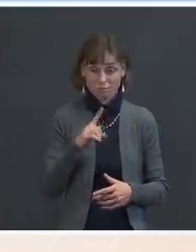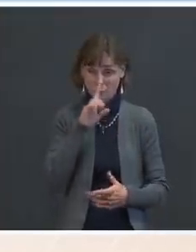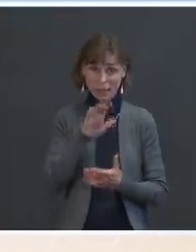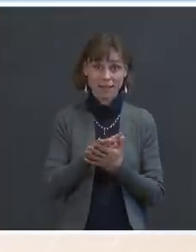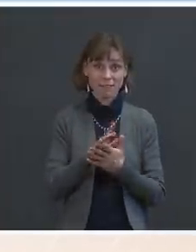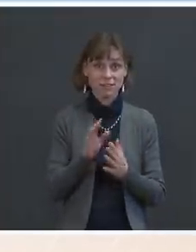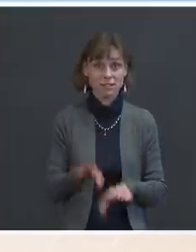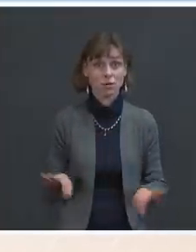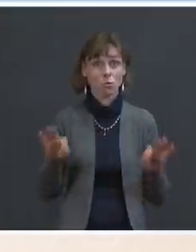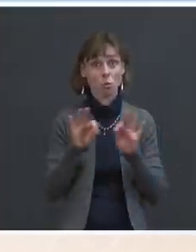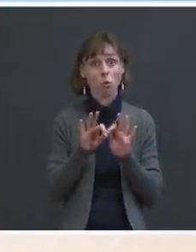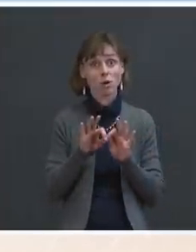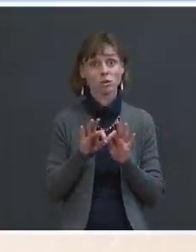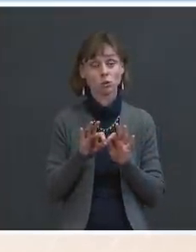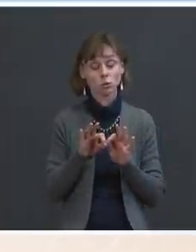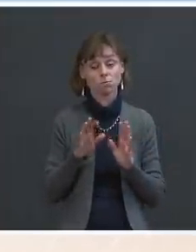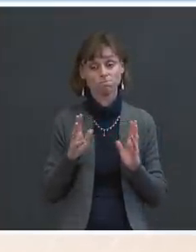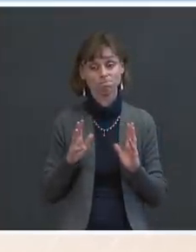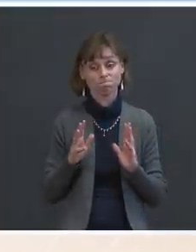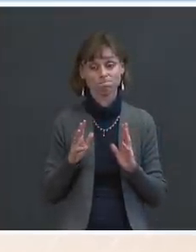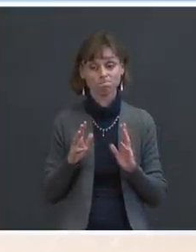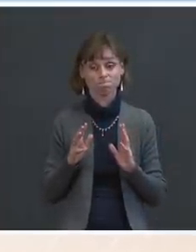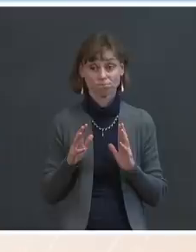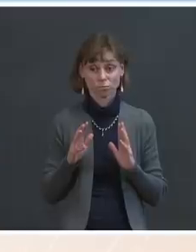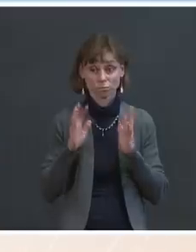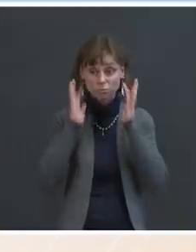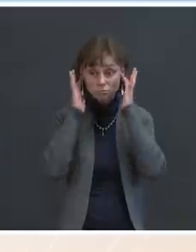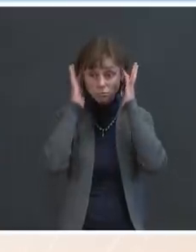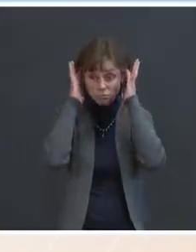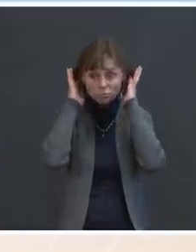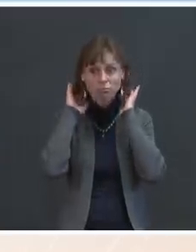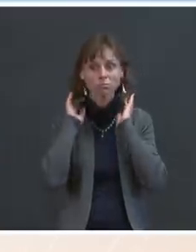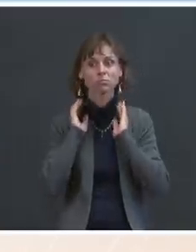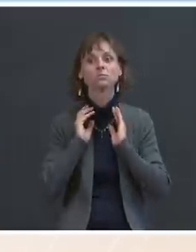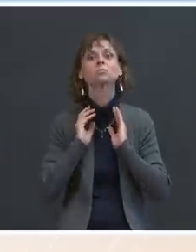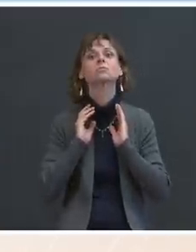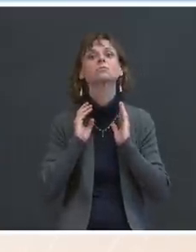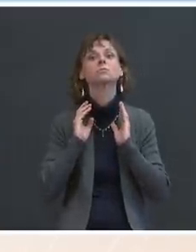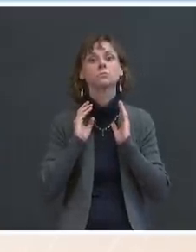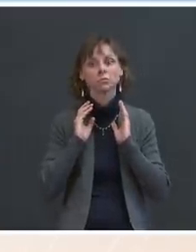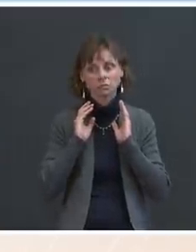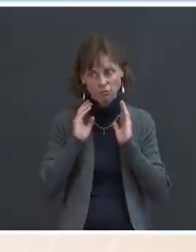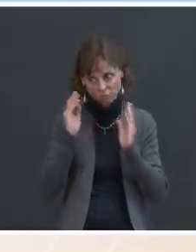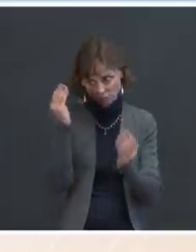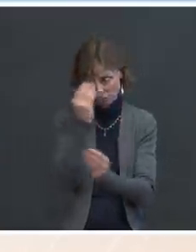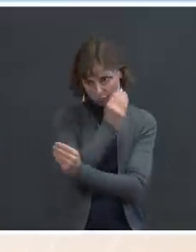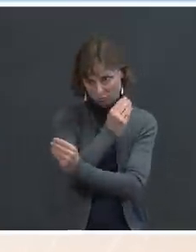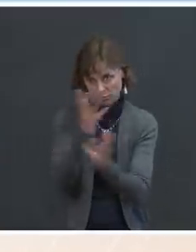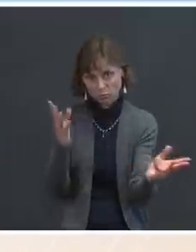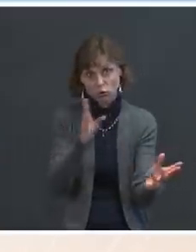or a few moments, I should say -- to communicate directly with the American people about the benefits of the package,